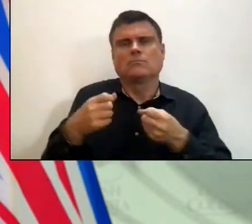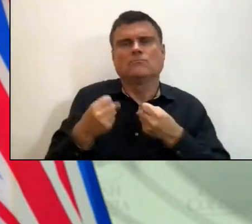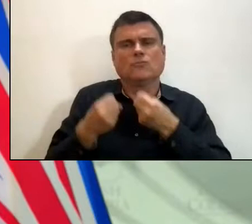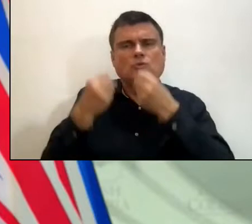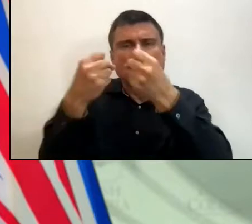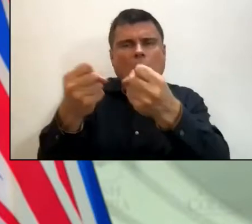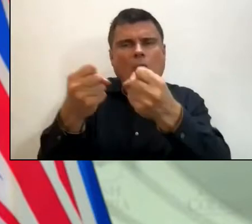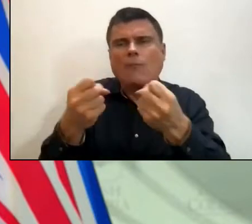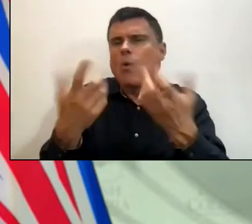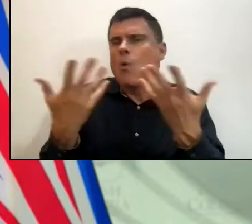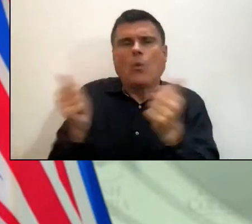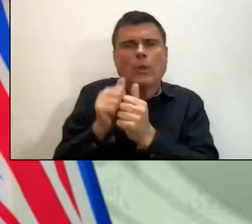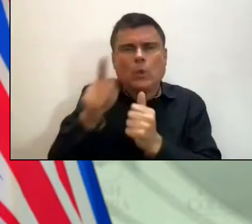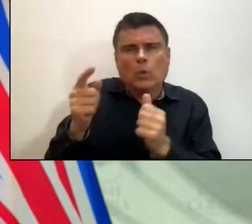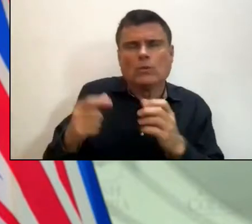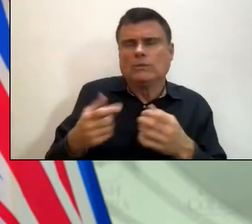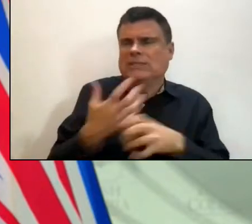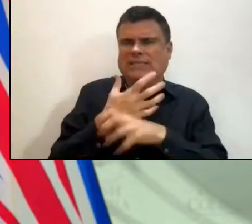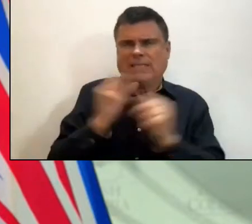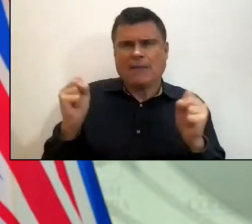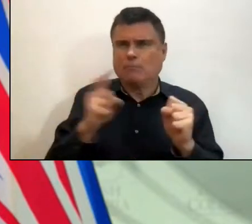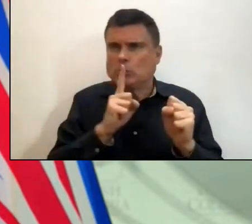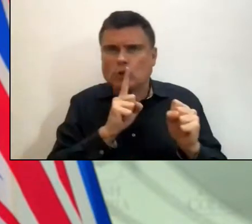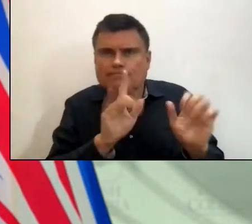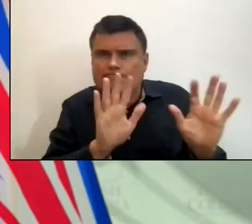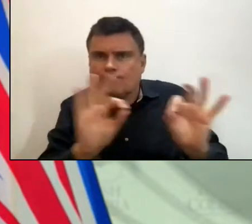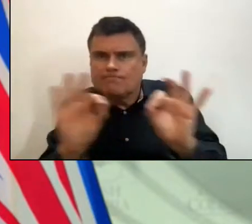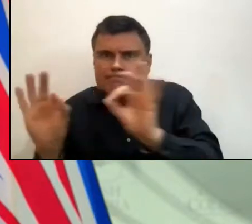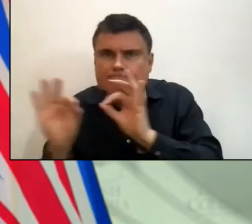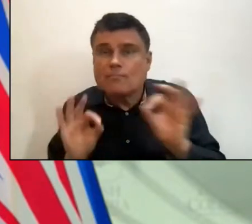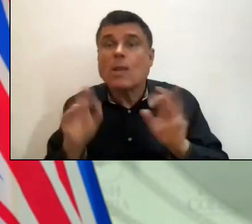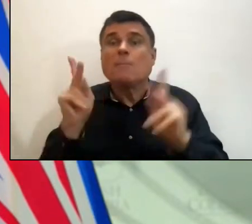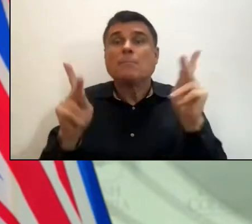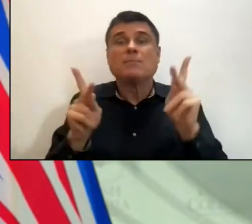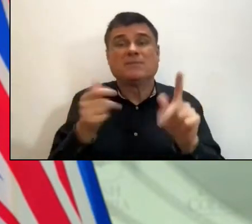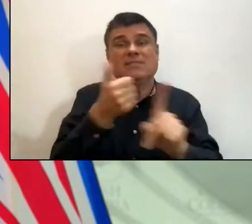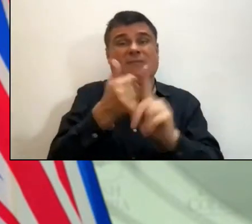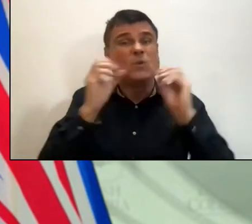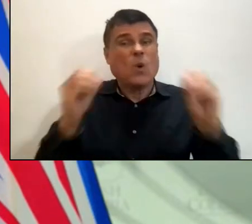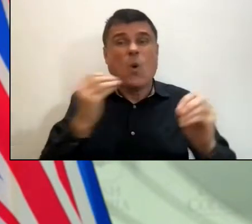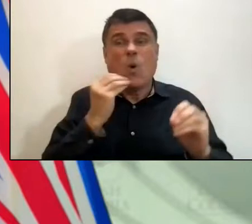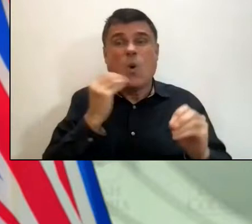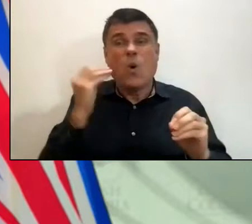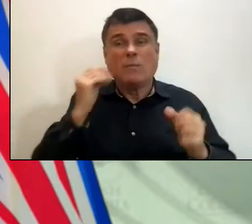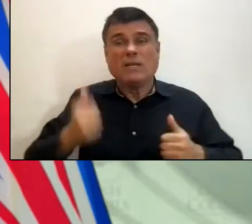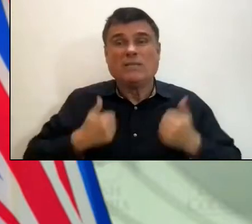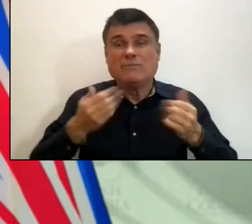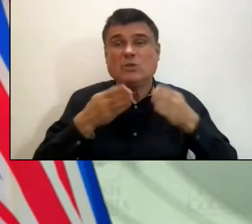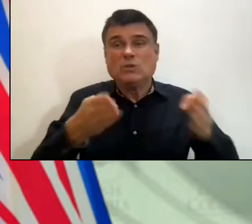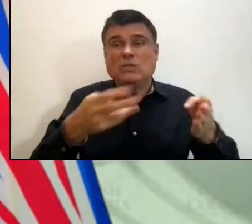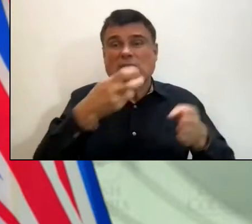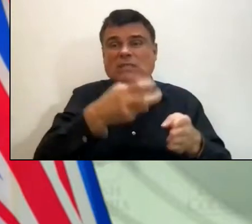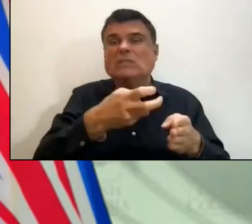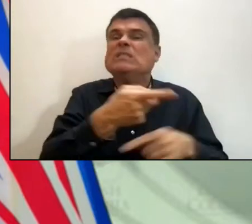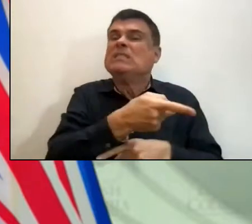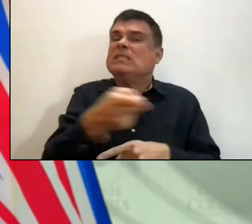weather. The province providing more tn 1900emporary shelter spaces